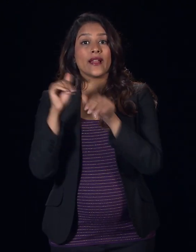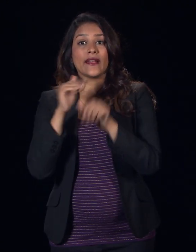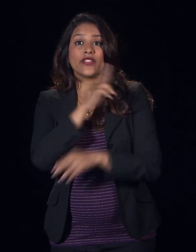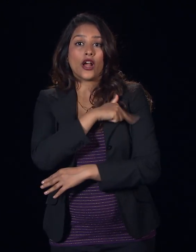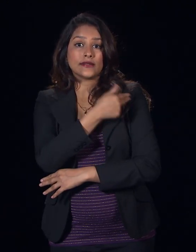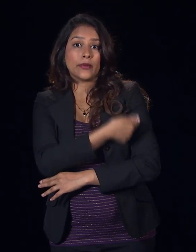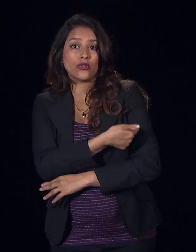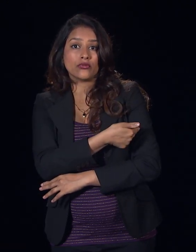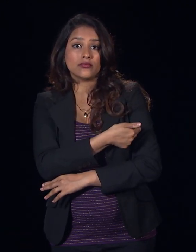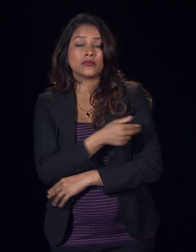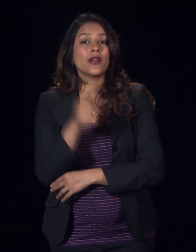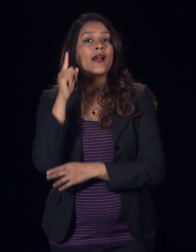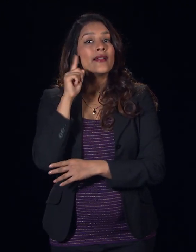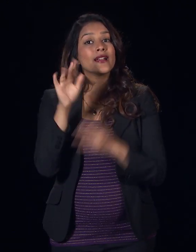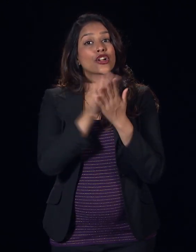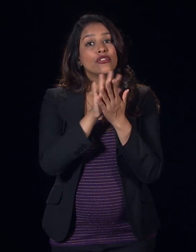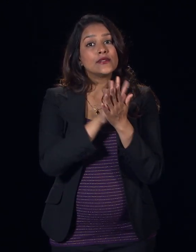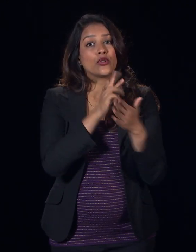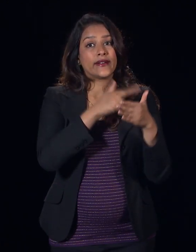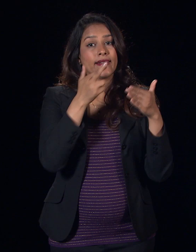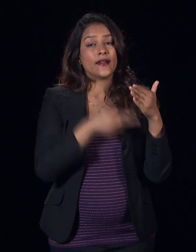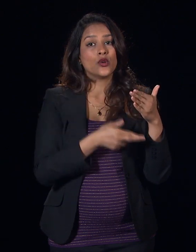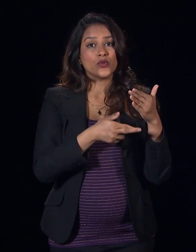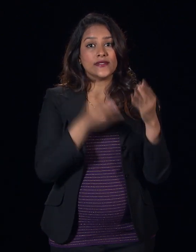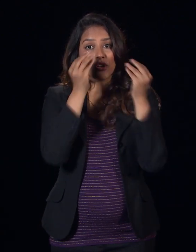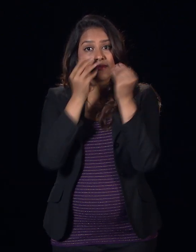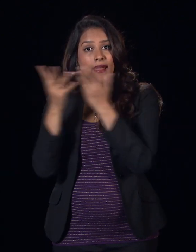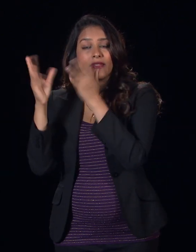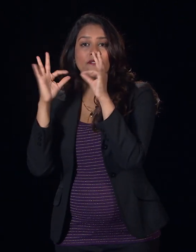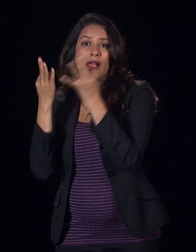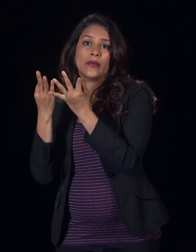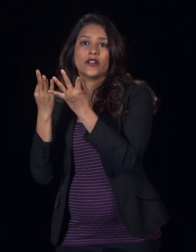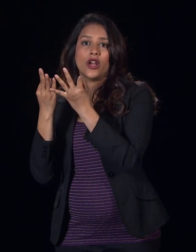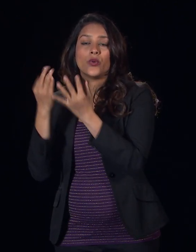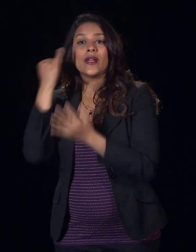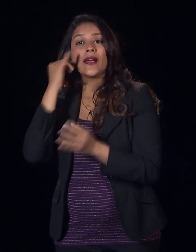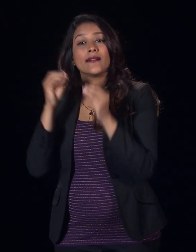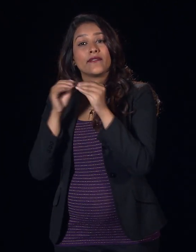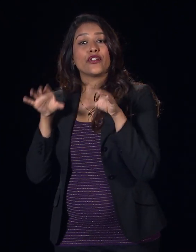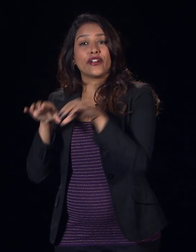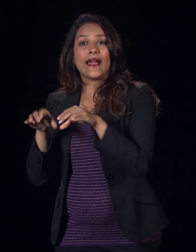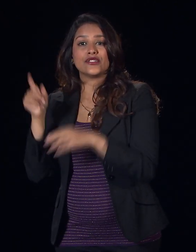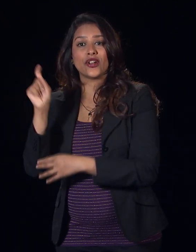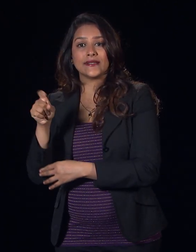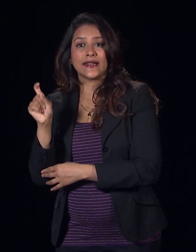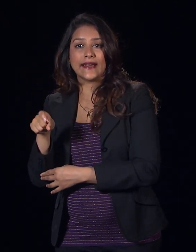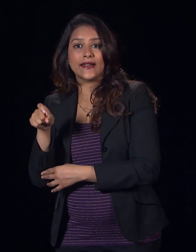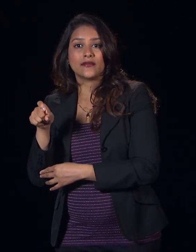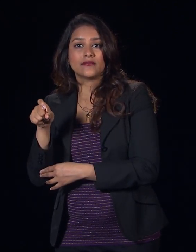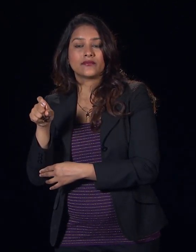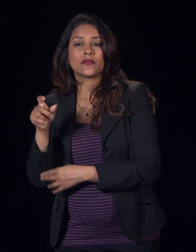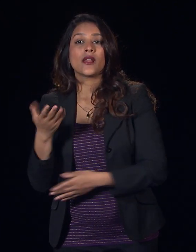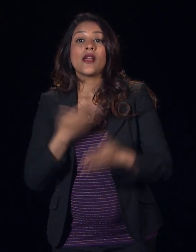leave the hospital. The hearing screening results let families know if further action is needed.